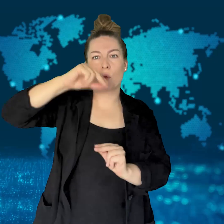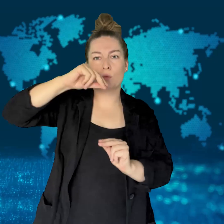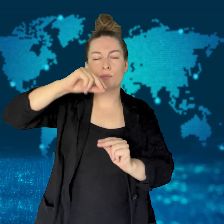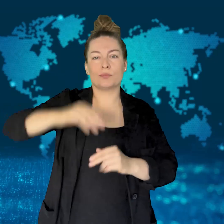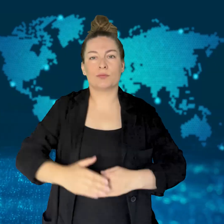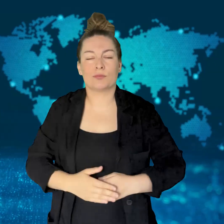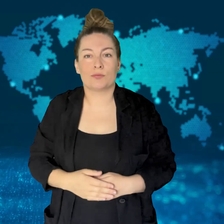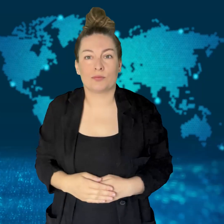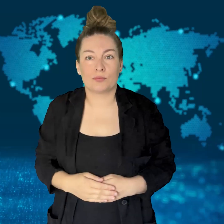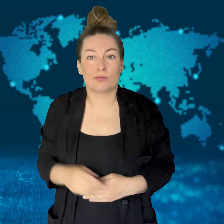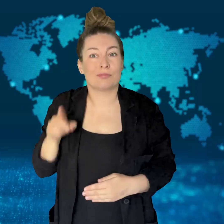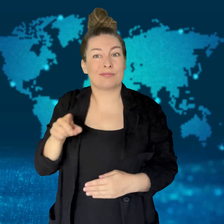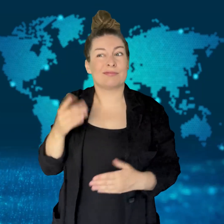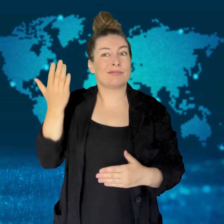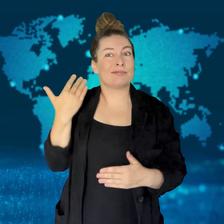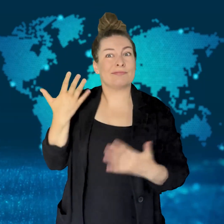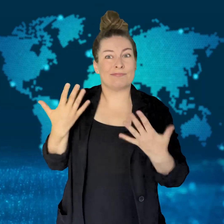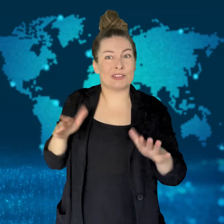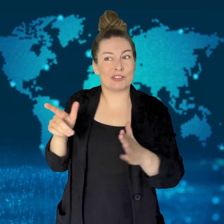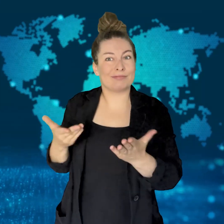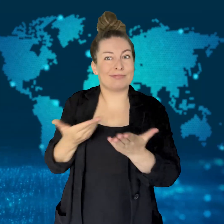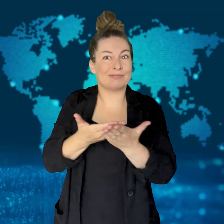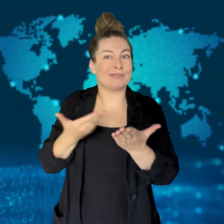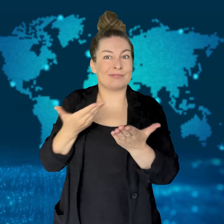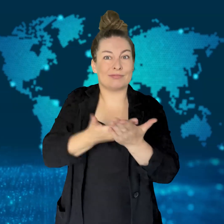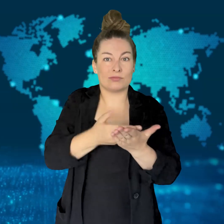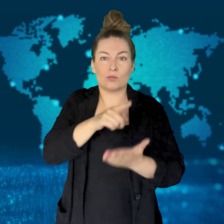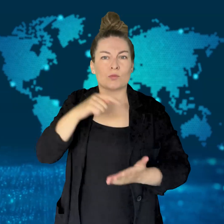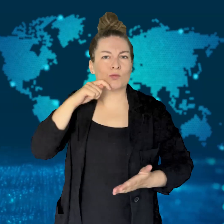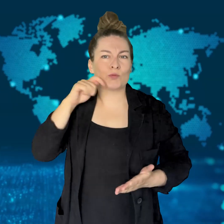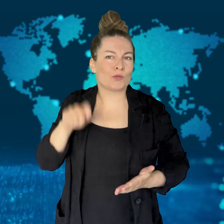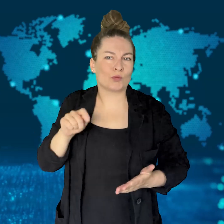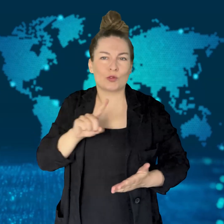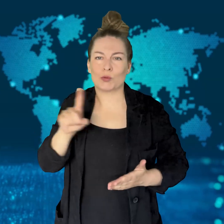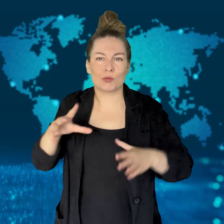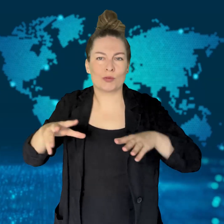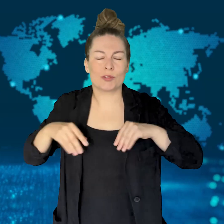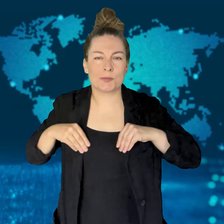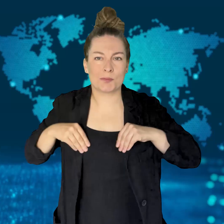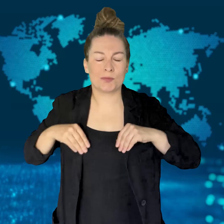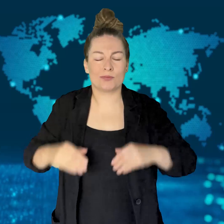Ukraine has refused those demands in the past.